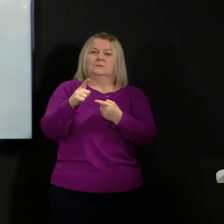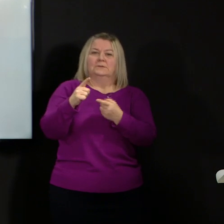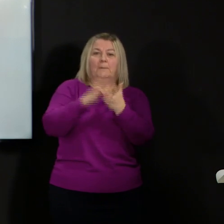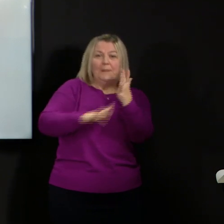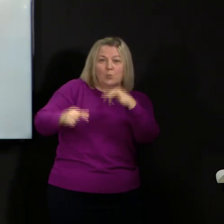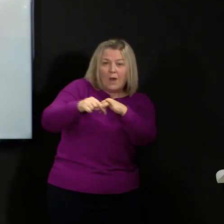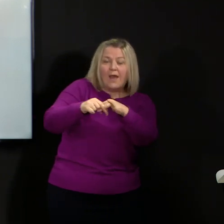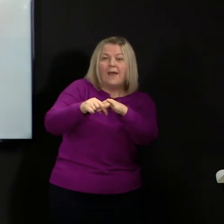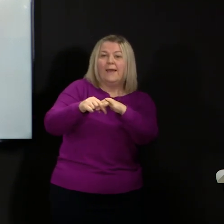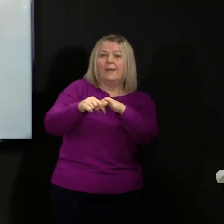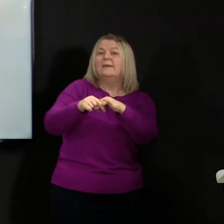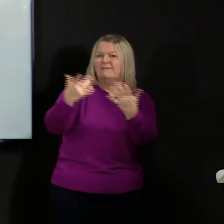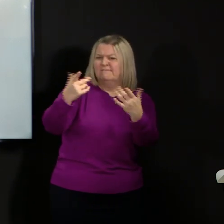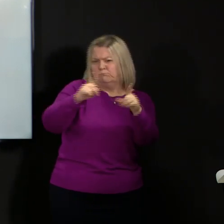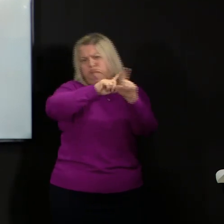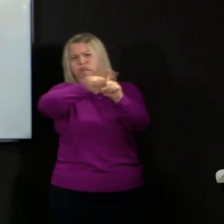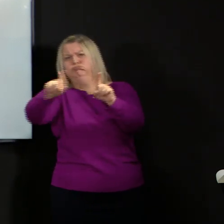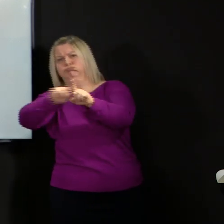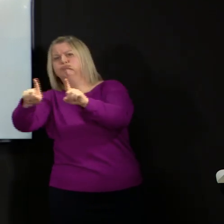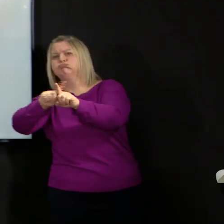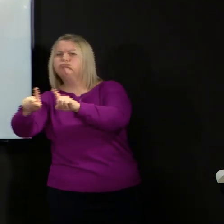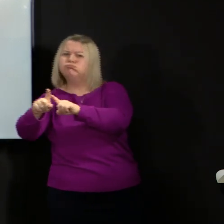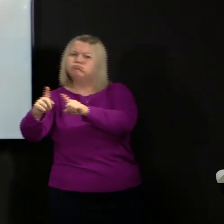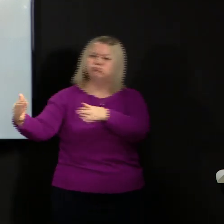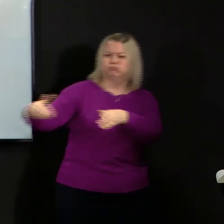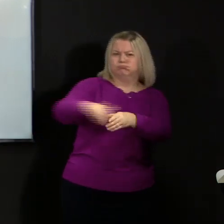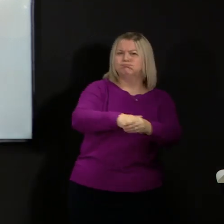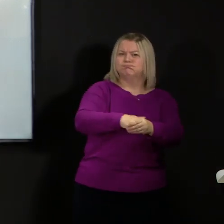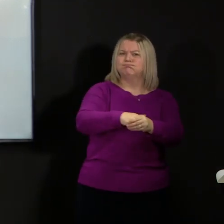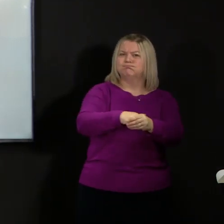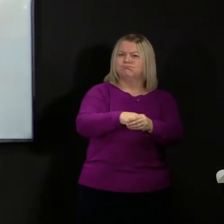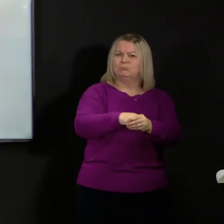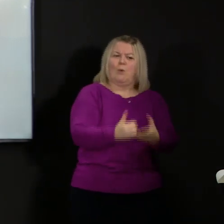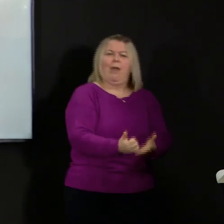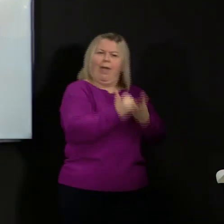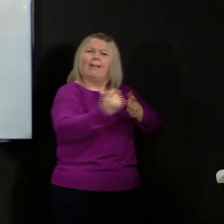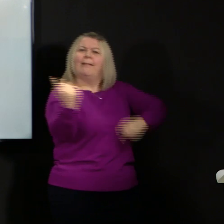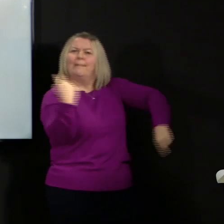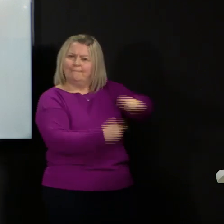range of individuals stepping forward to offer us their much valued and much